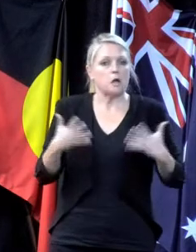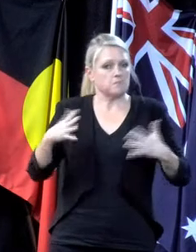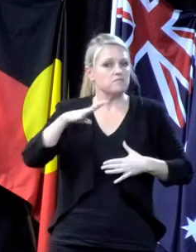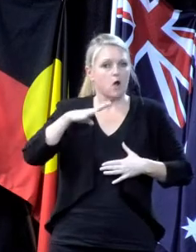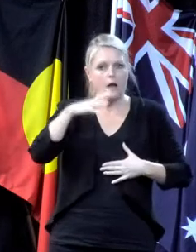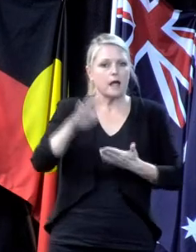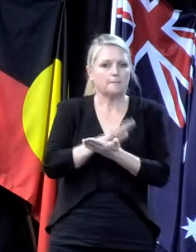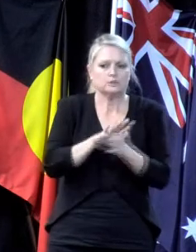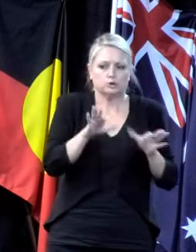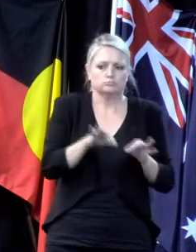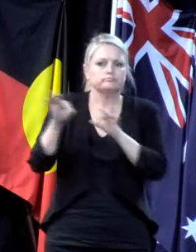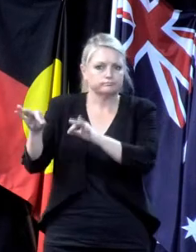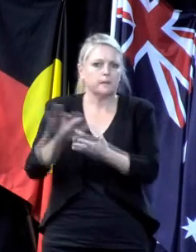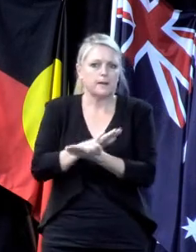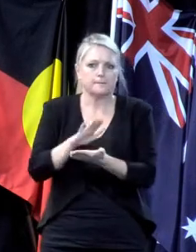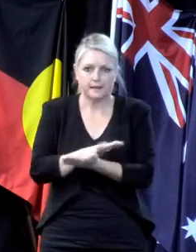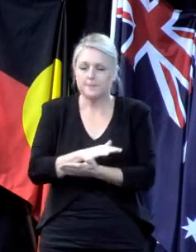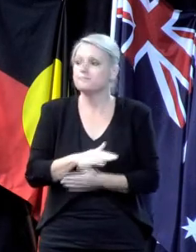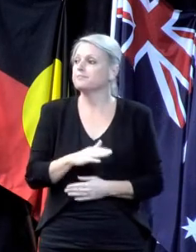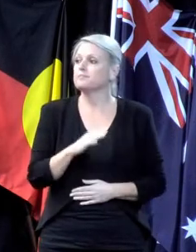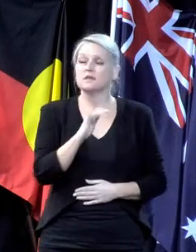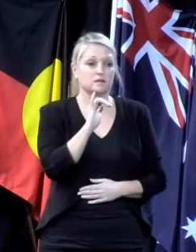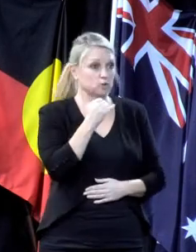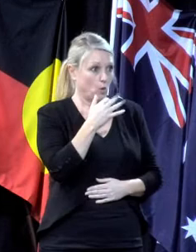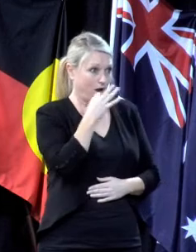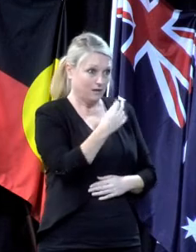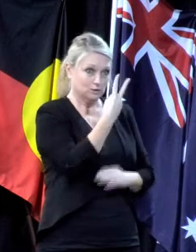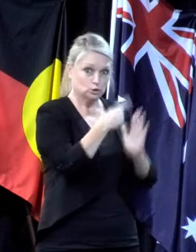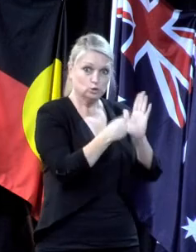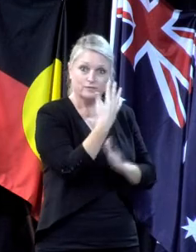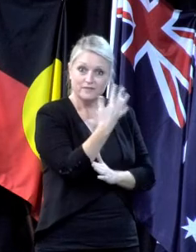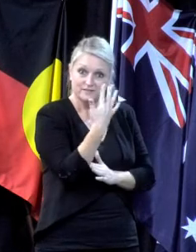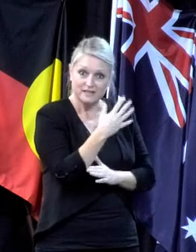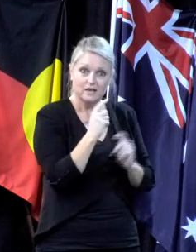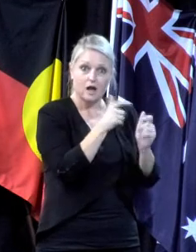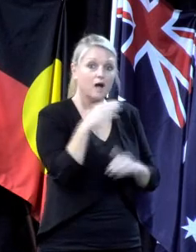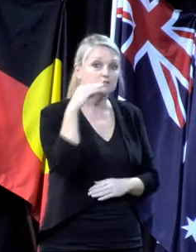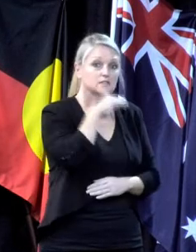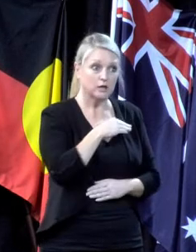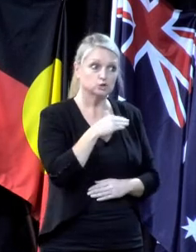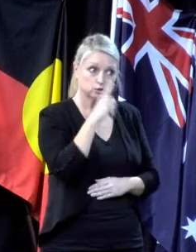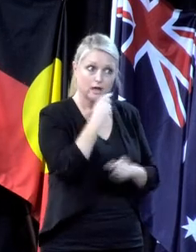Is 2.15 okay, Chair? 2.15? COMMISSIONER SACKVILLE: 2.15. Okay. There’s nothing happening